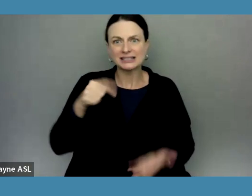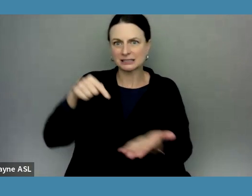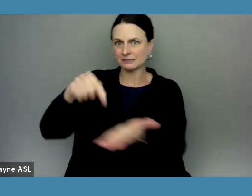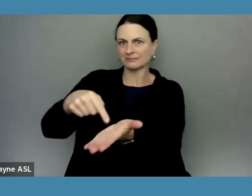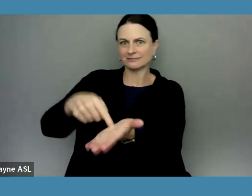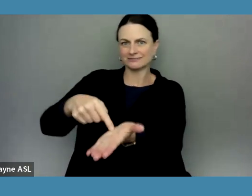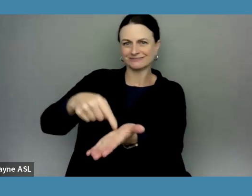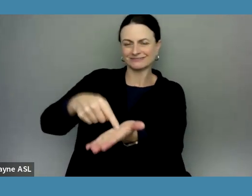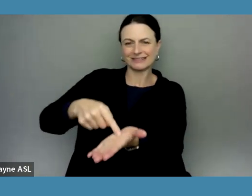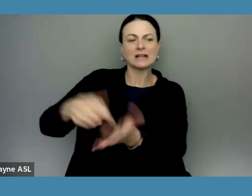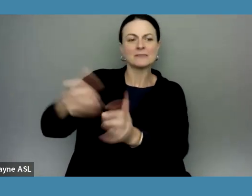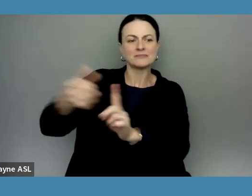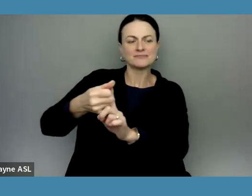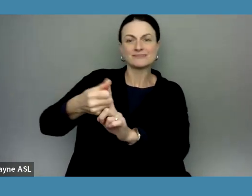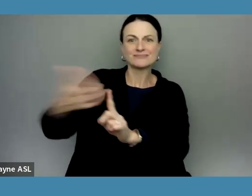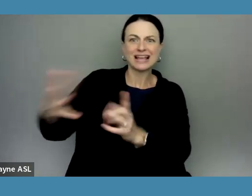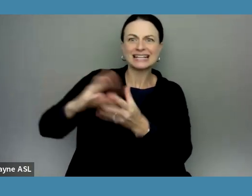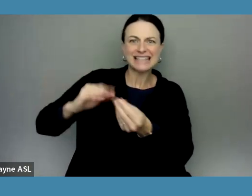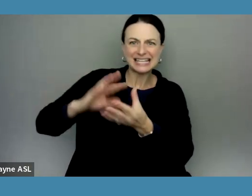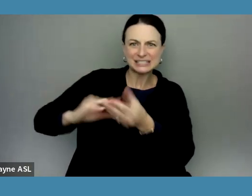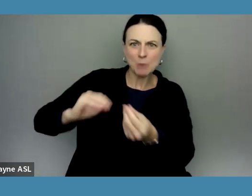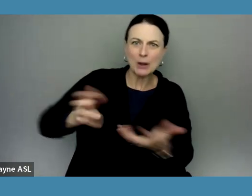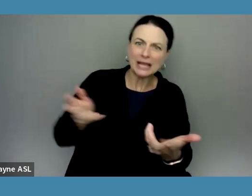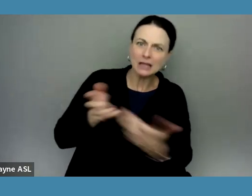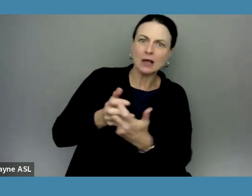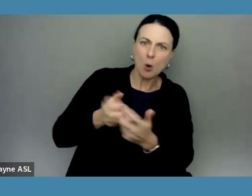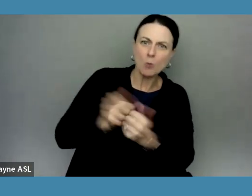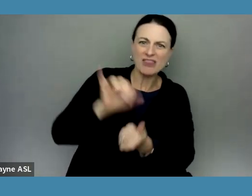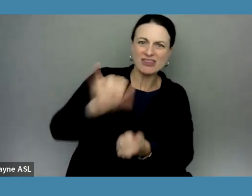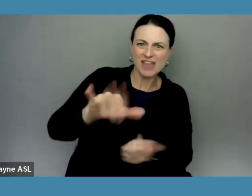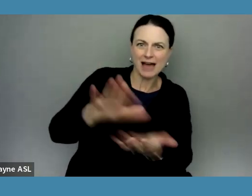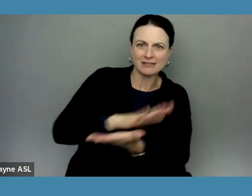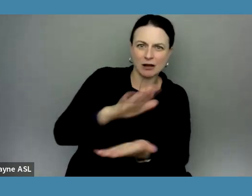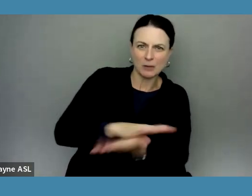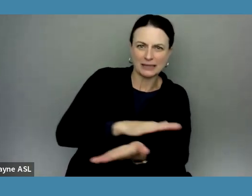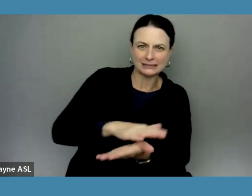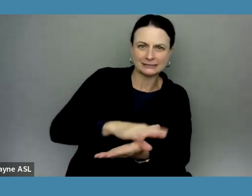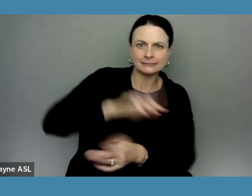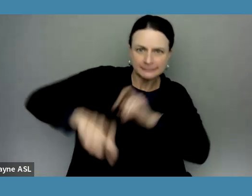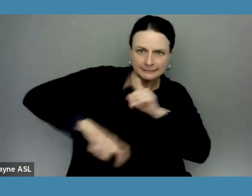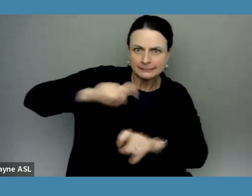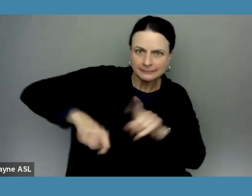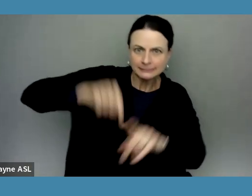that goes with those documents. You're asking questions of witnesses that relate